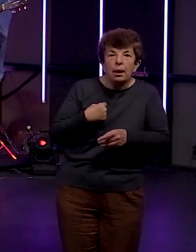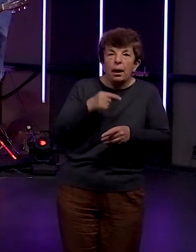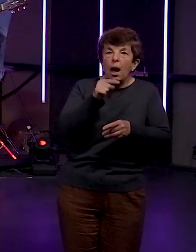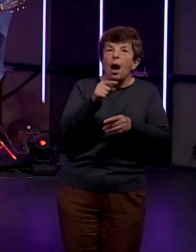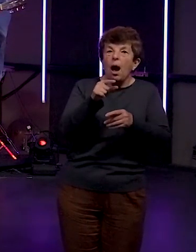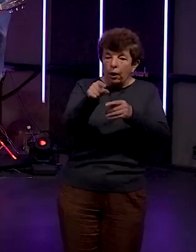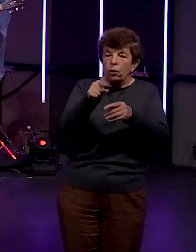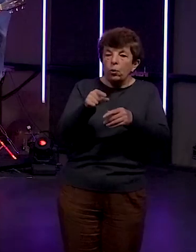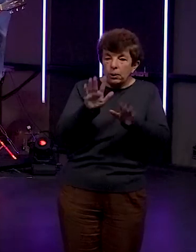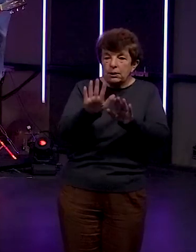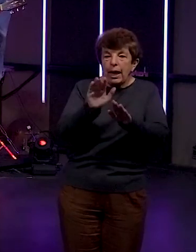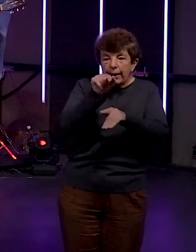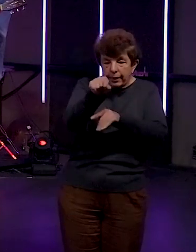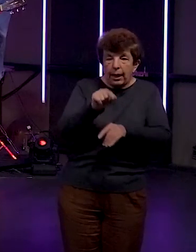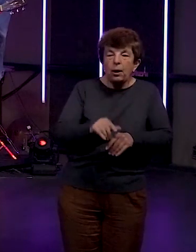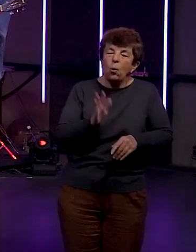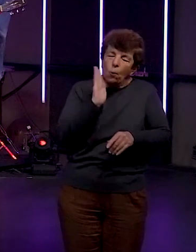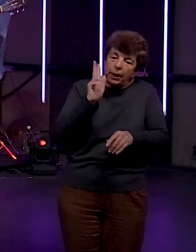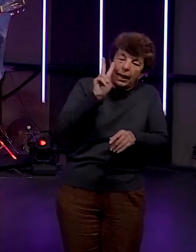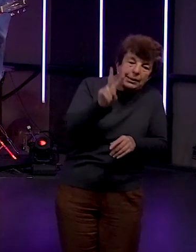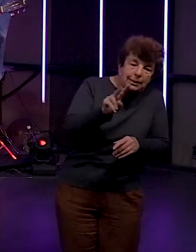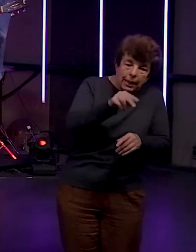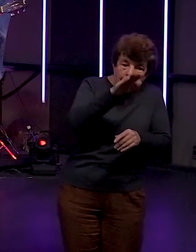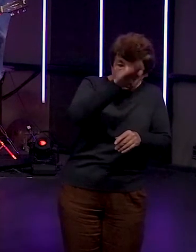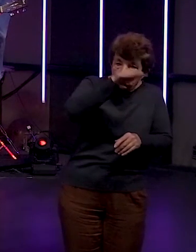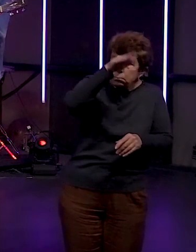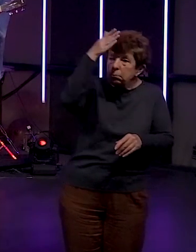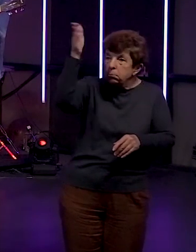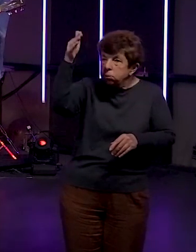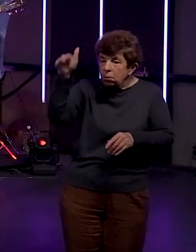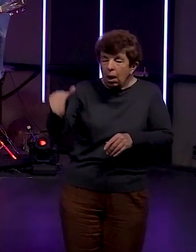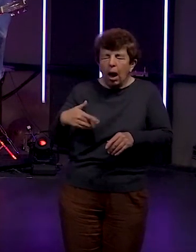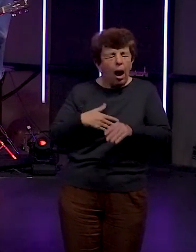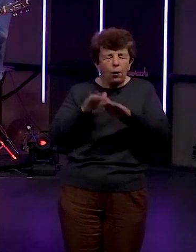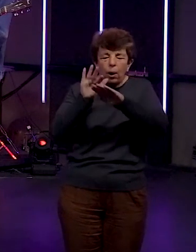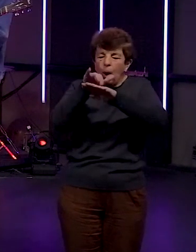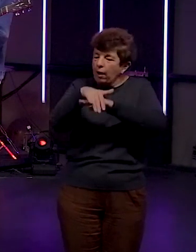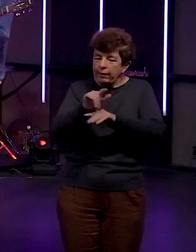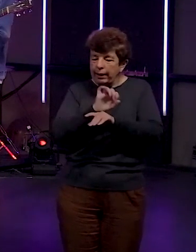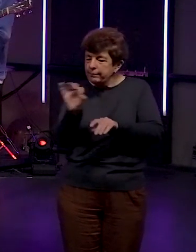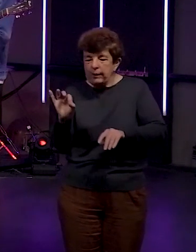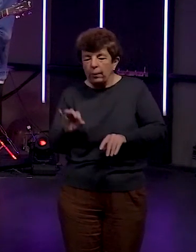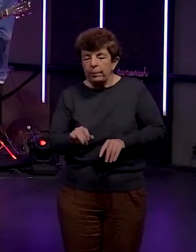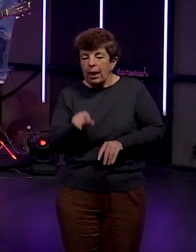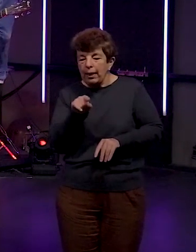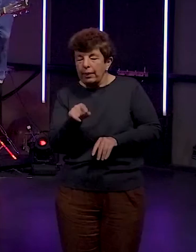are staying. When I see the blood I'll pass over you this plague of Death will